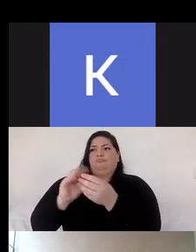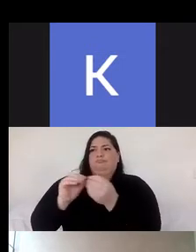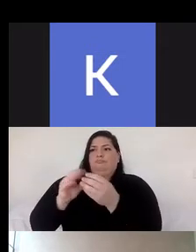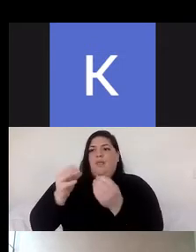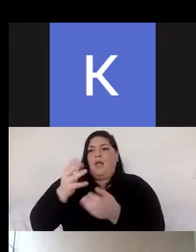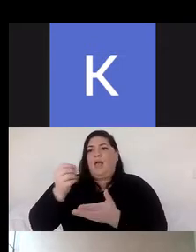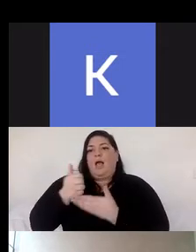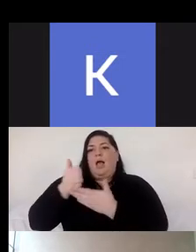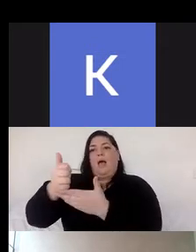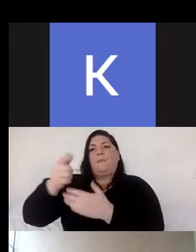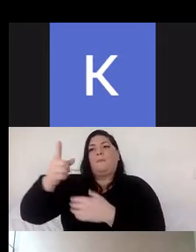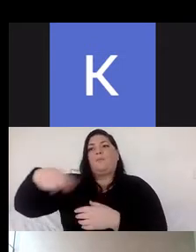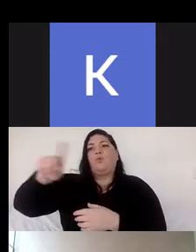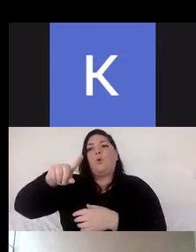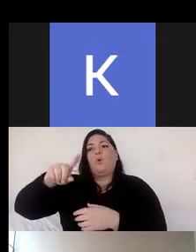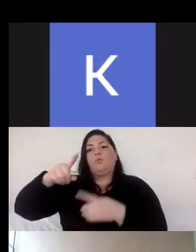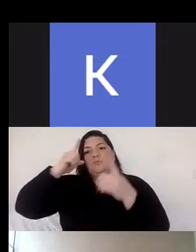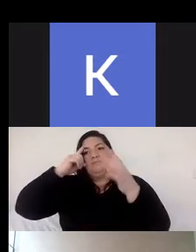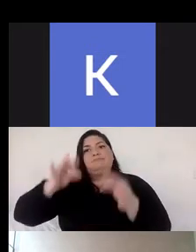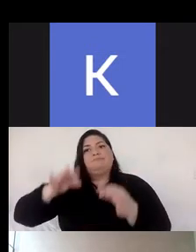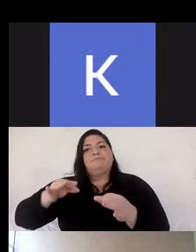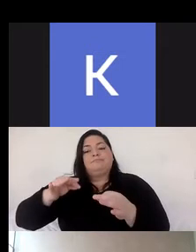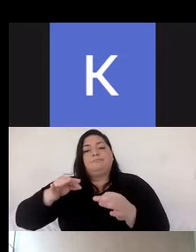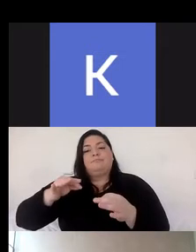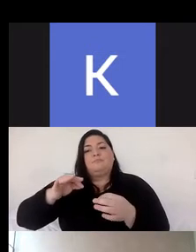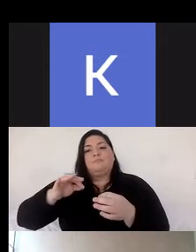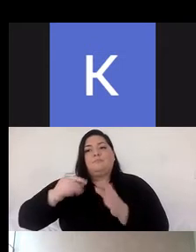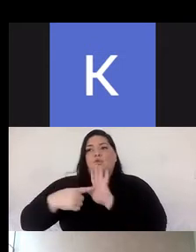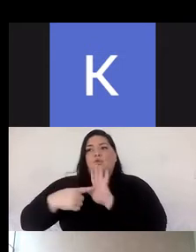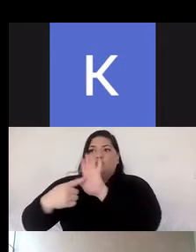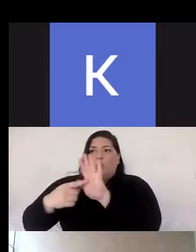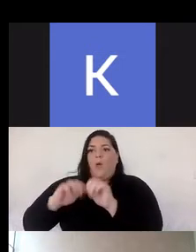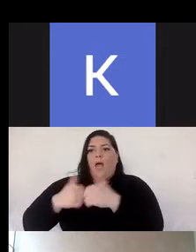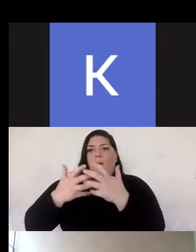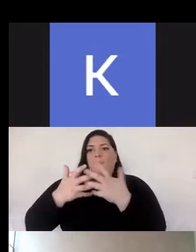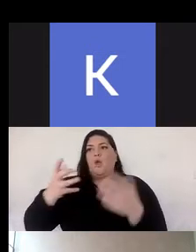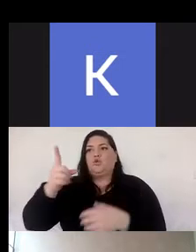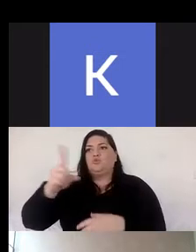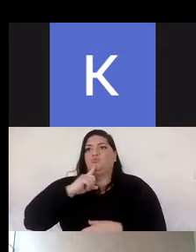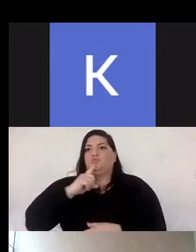makers exactly how much has changed within the community,